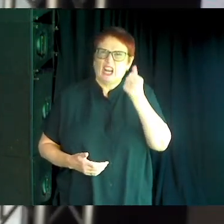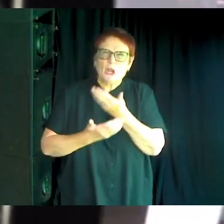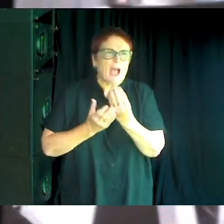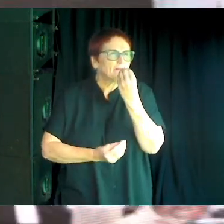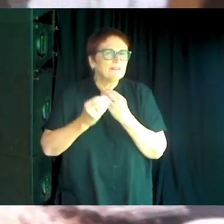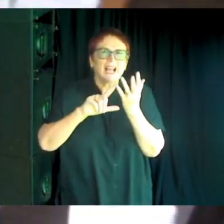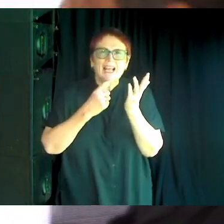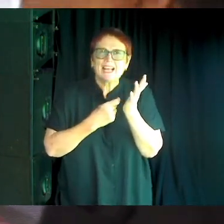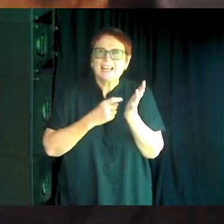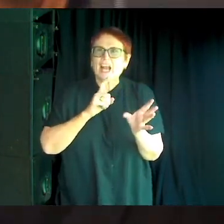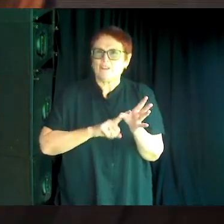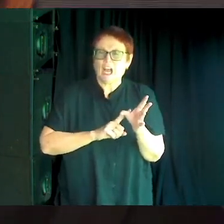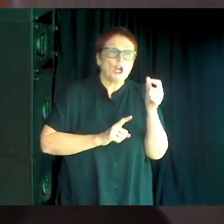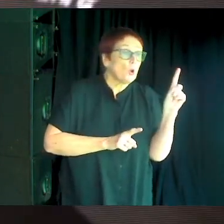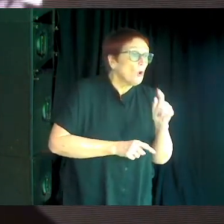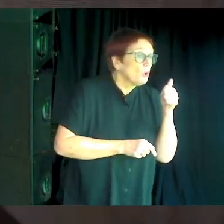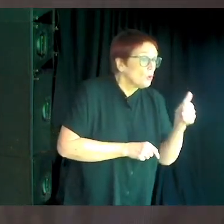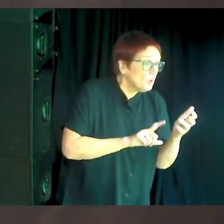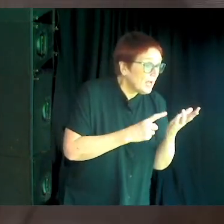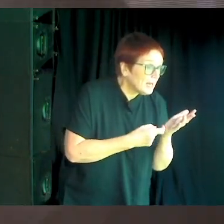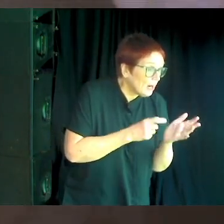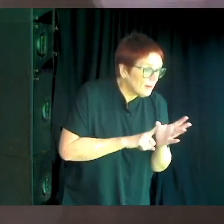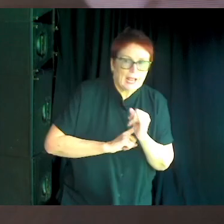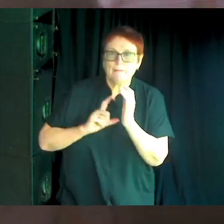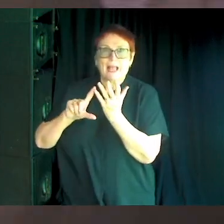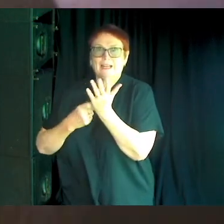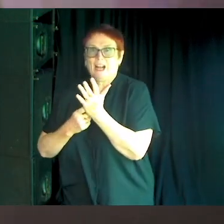the good curry and bad curry but I don't know how to make it that's a challenge you need to try my